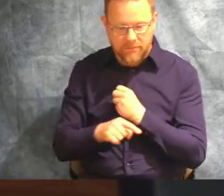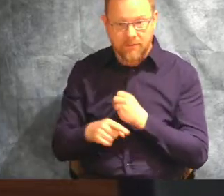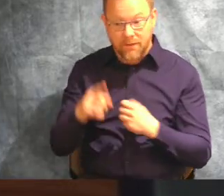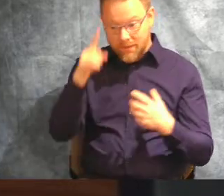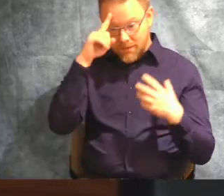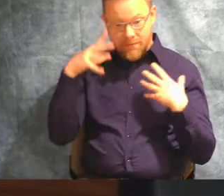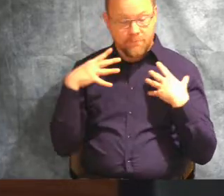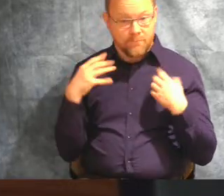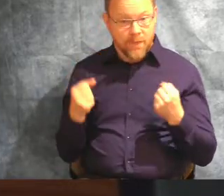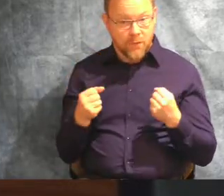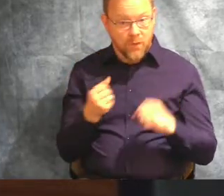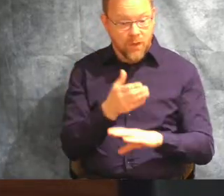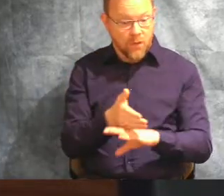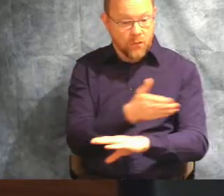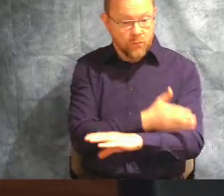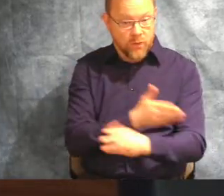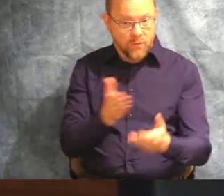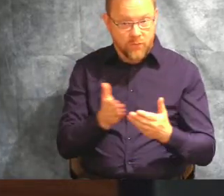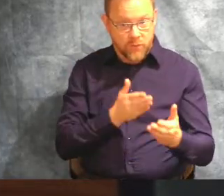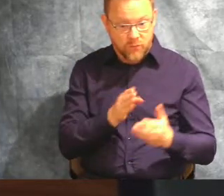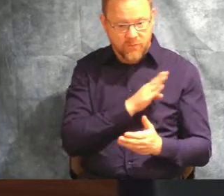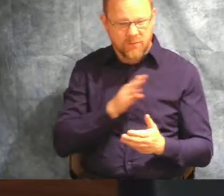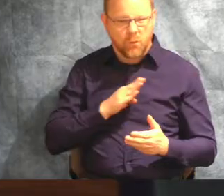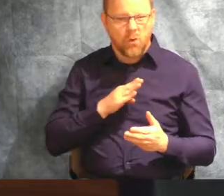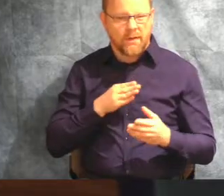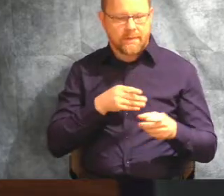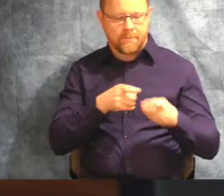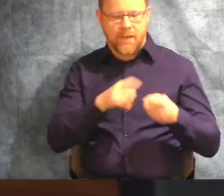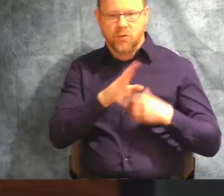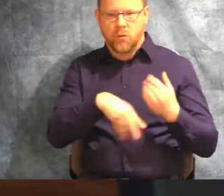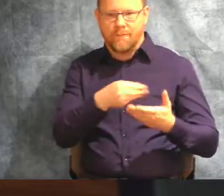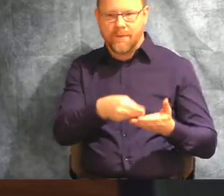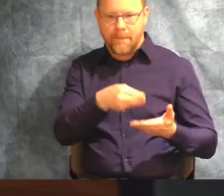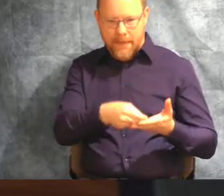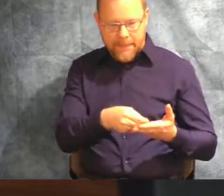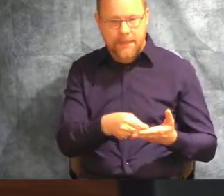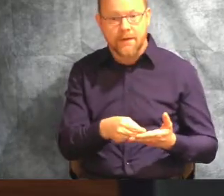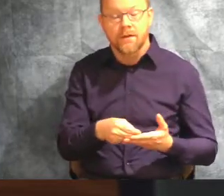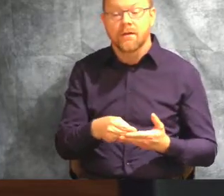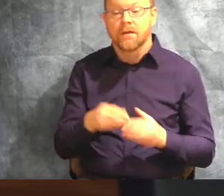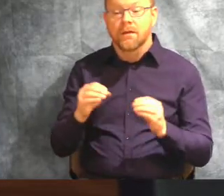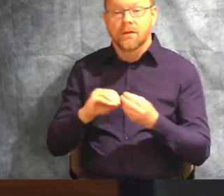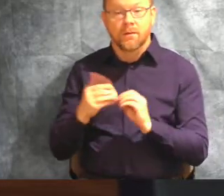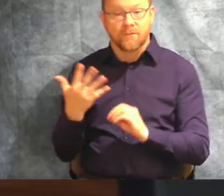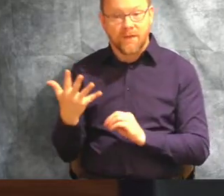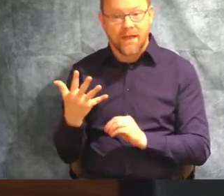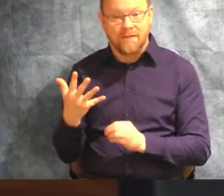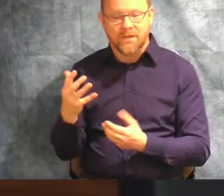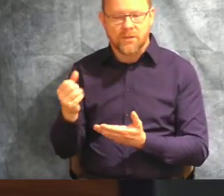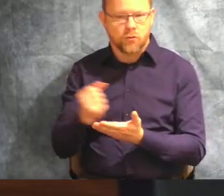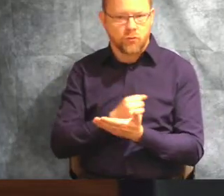services board is the fiscal agent. item number five is a credit card charge with Fifth Third Bank